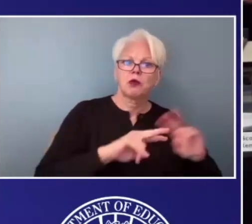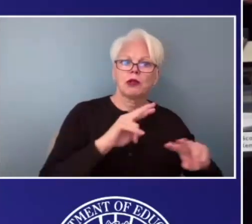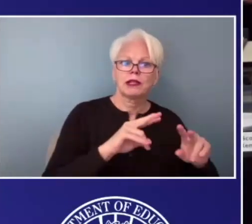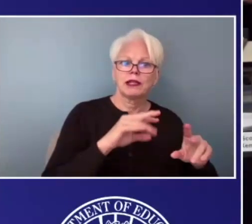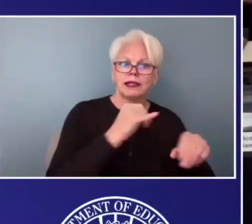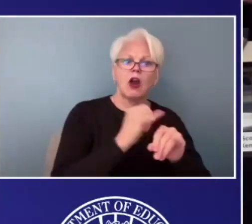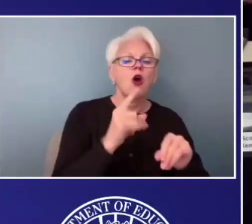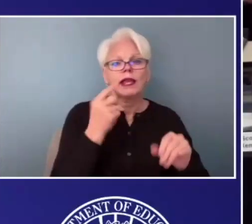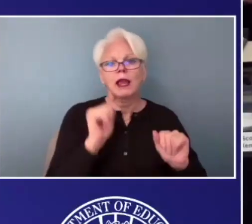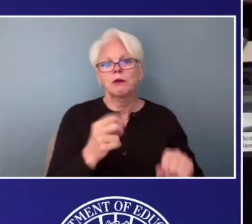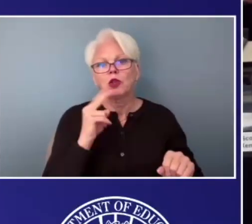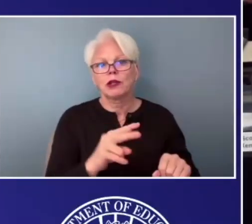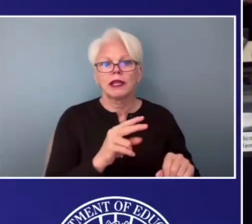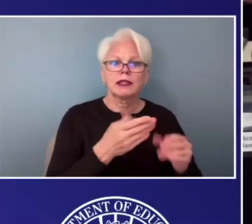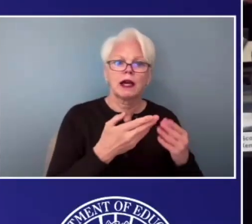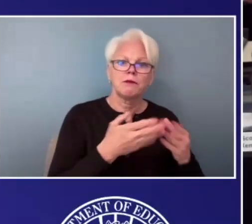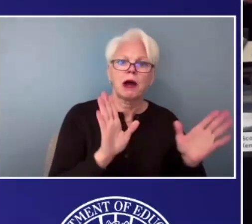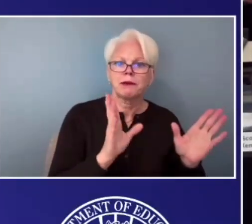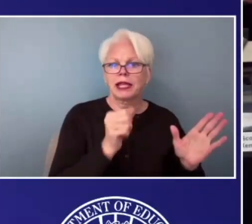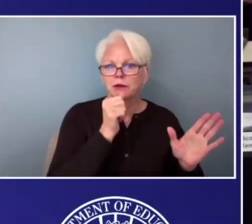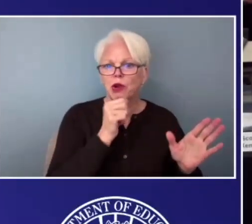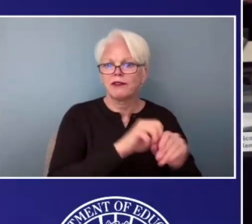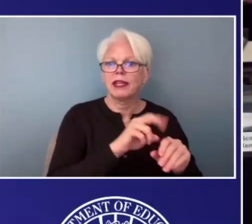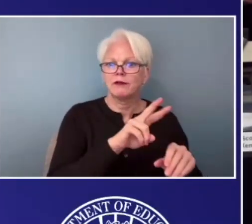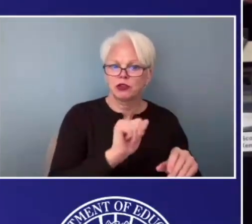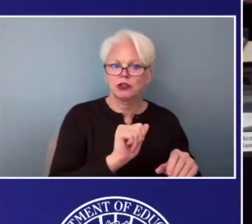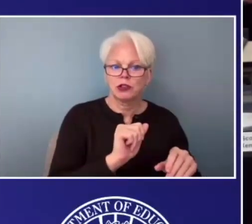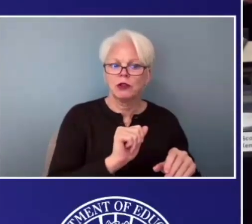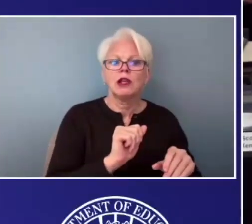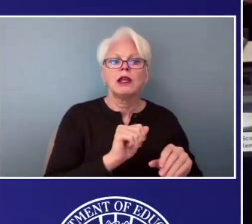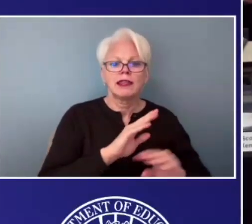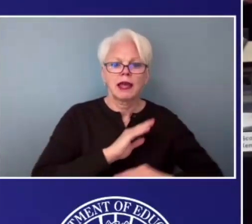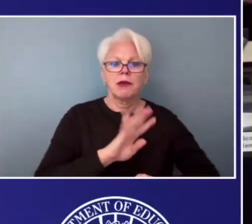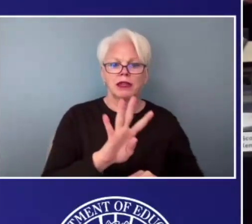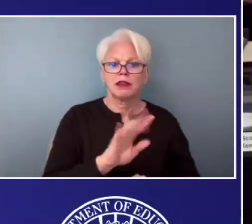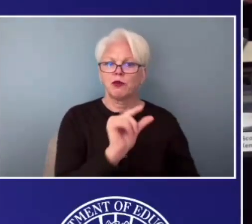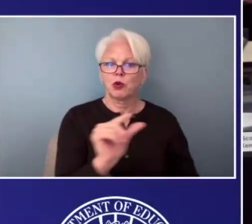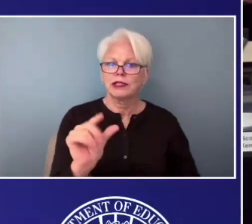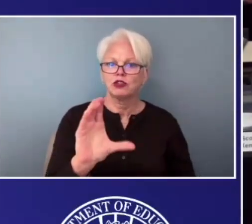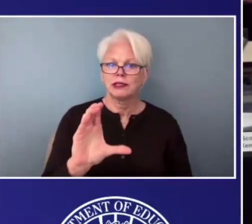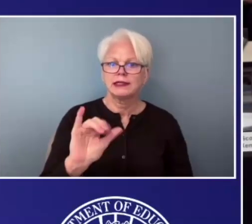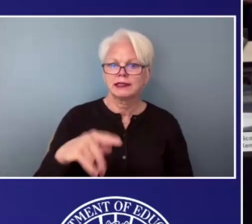at the public and privates in Virginia that met the four-digit CIP code. And so with respect to theology,